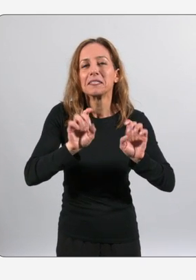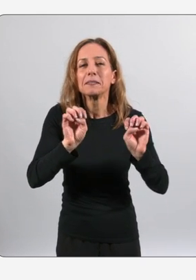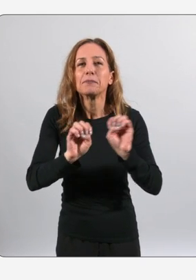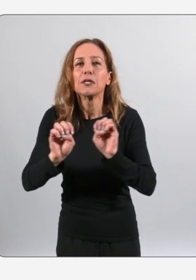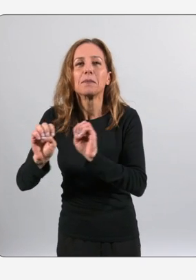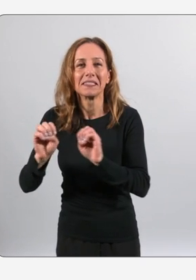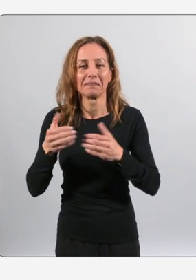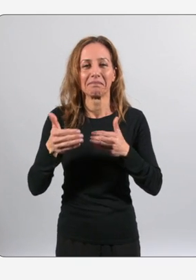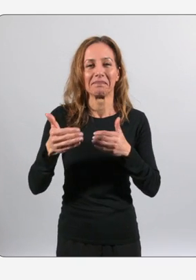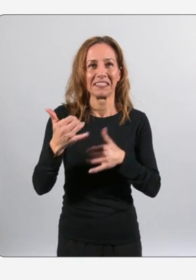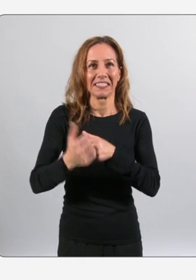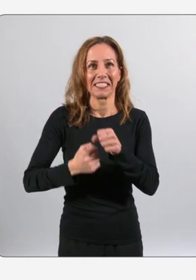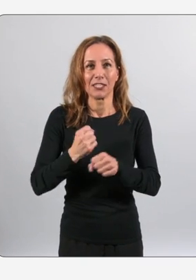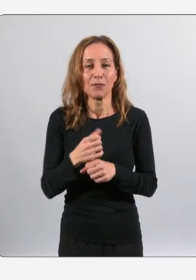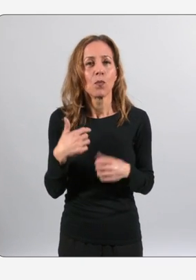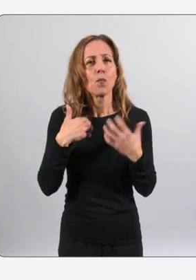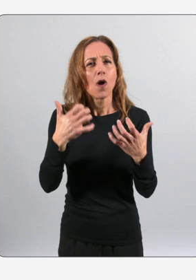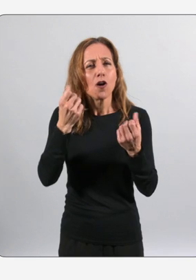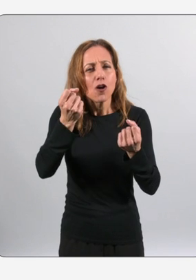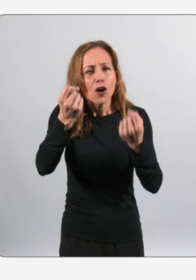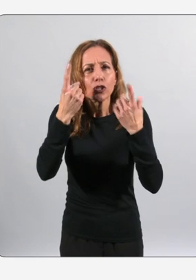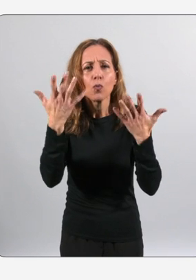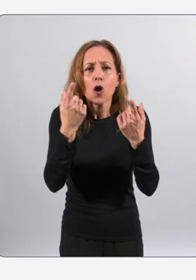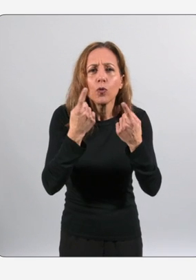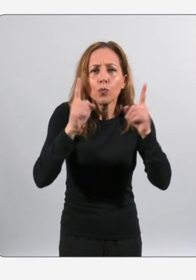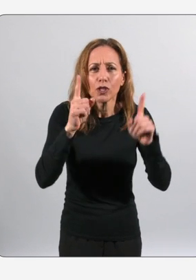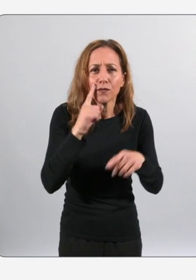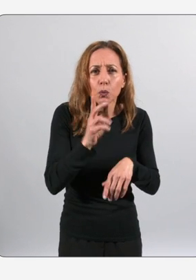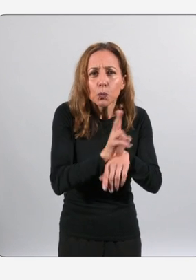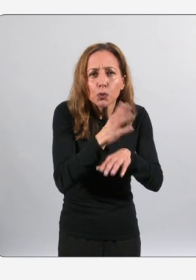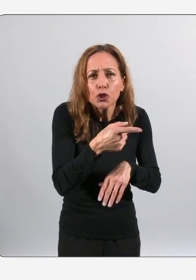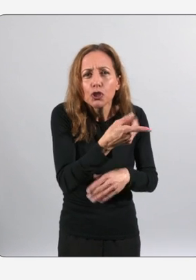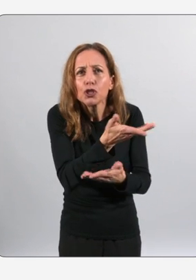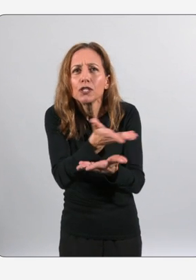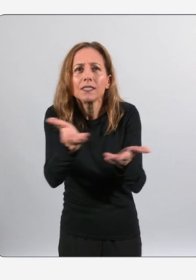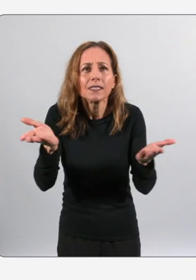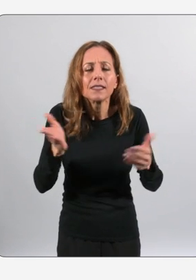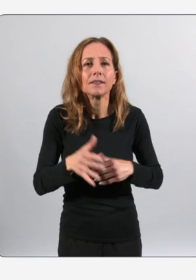because we want to really understand what works with users and what works for all of